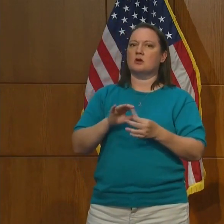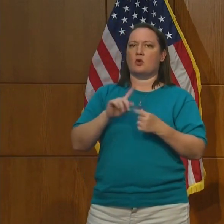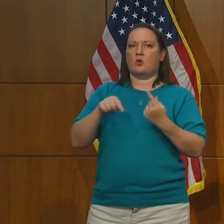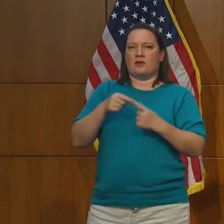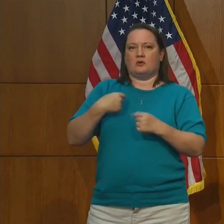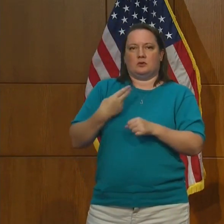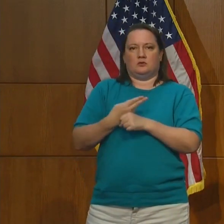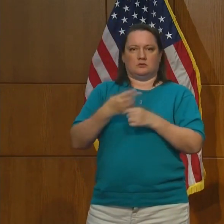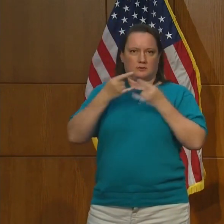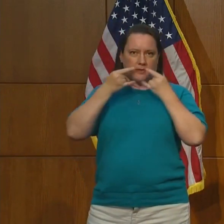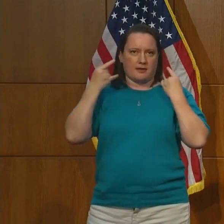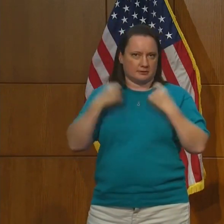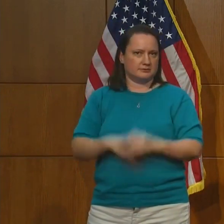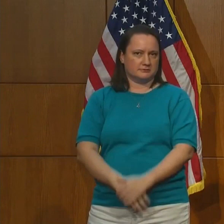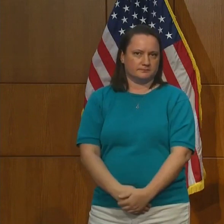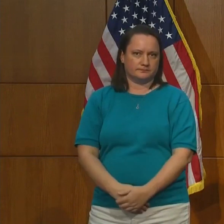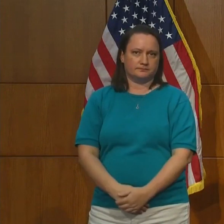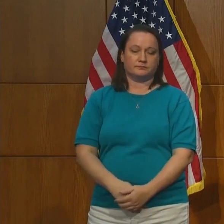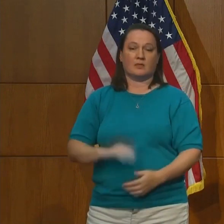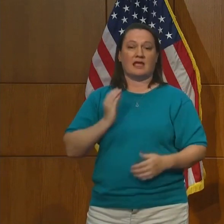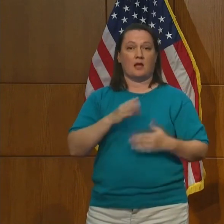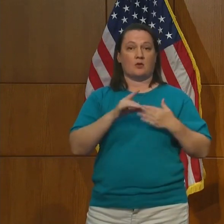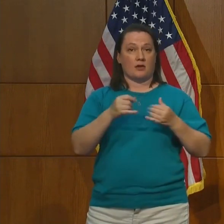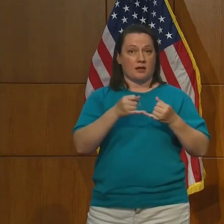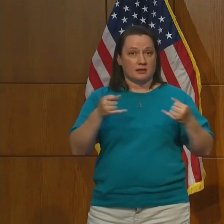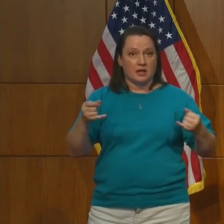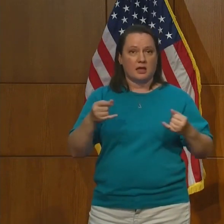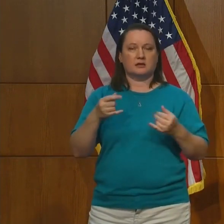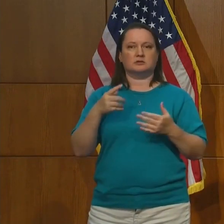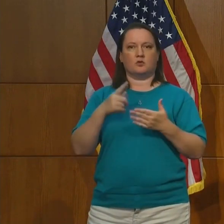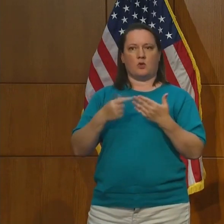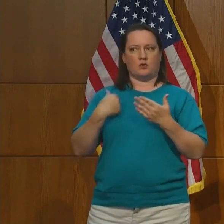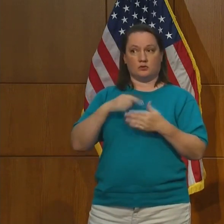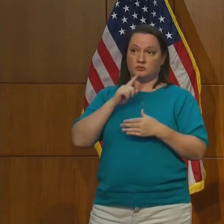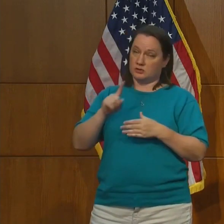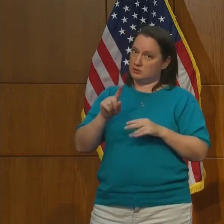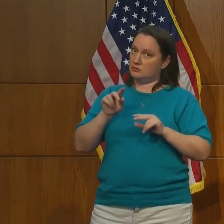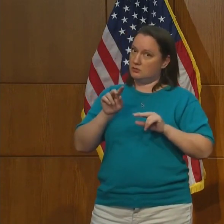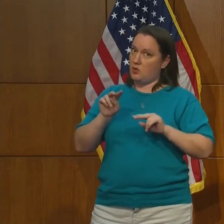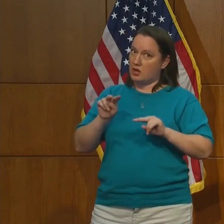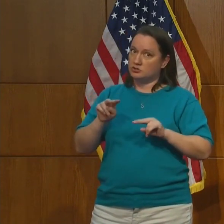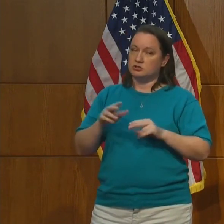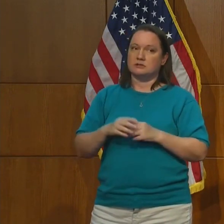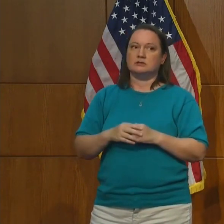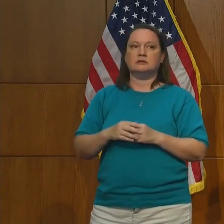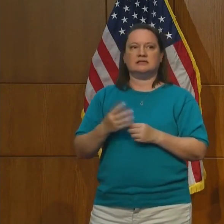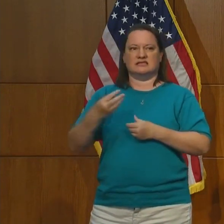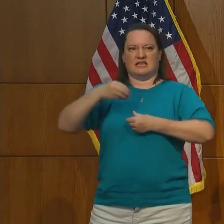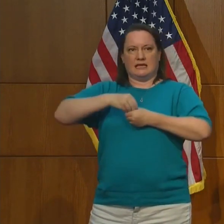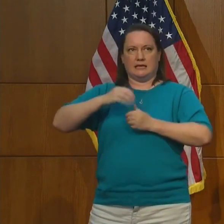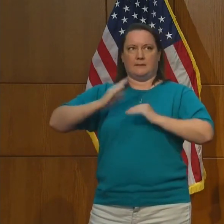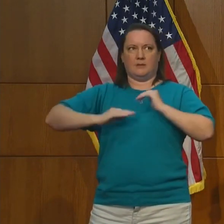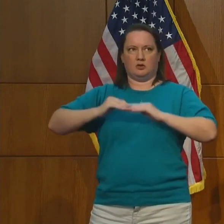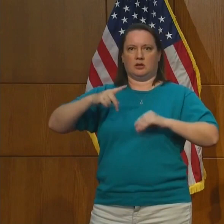THOUGHT ABOUT A LOT AND WE DISCUSSED A LOT IN THE